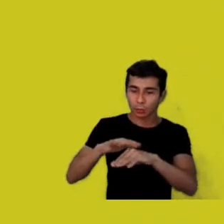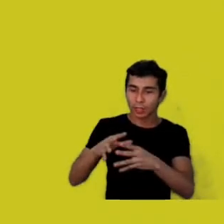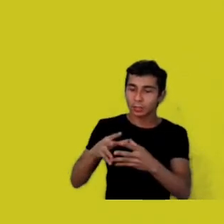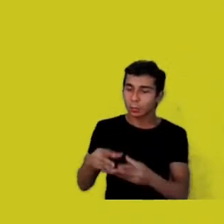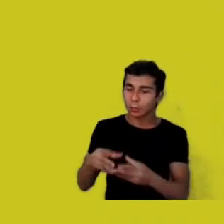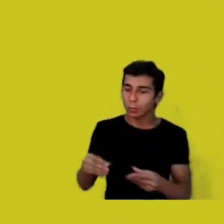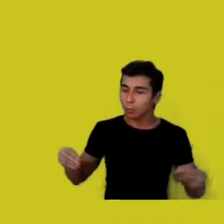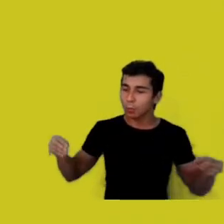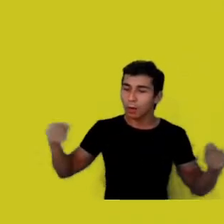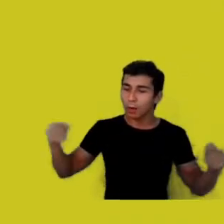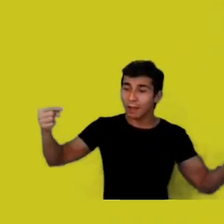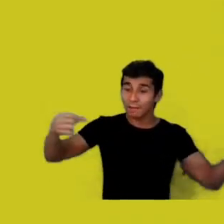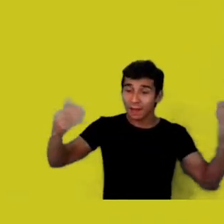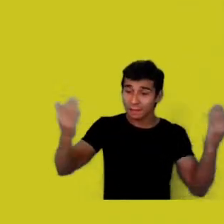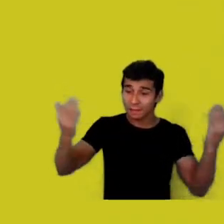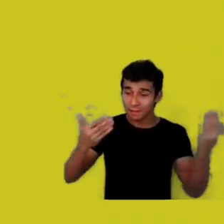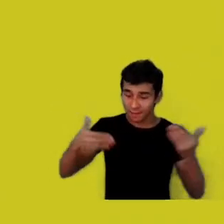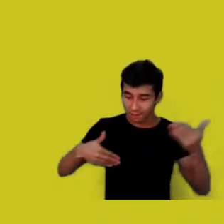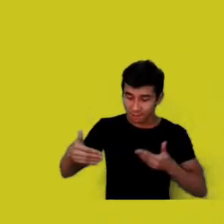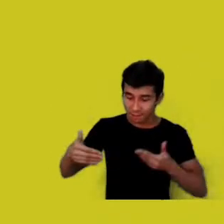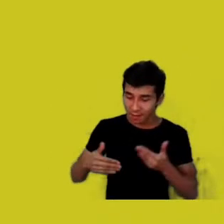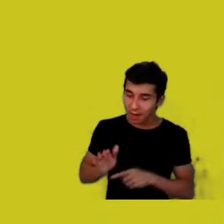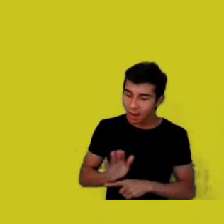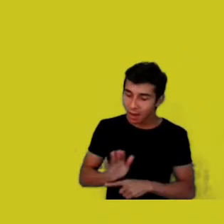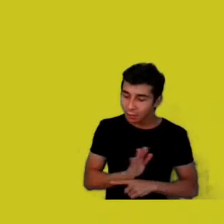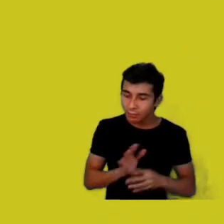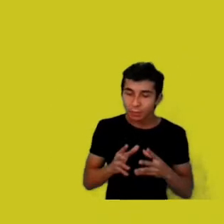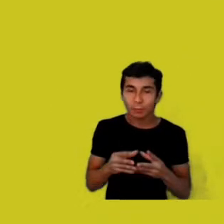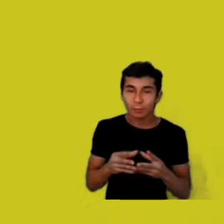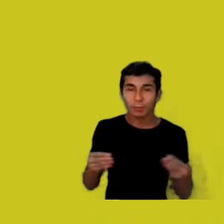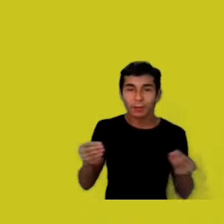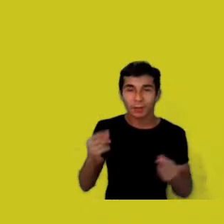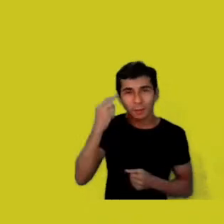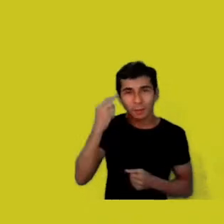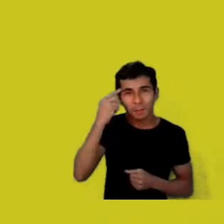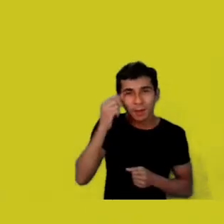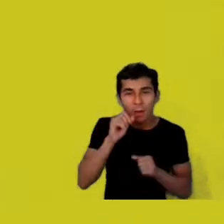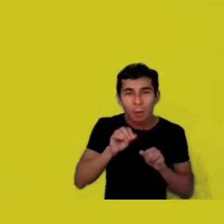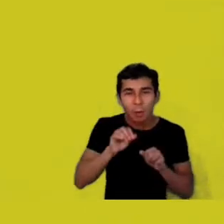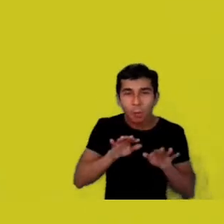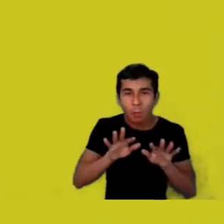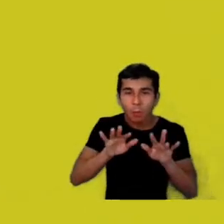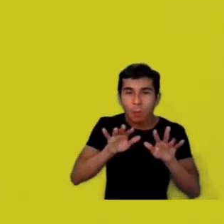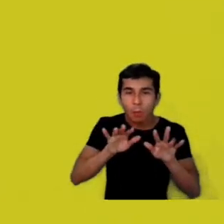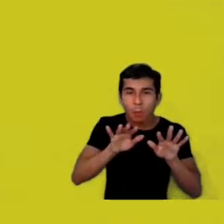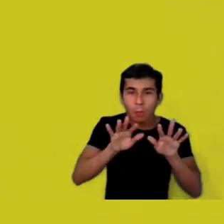I mean, if you think about this mist that comes out of a certain body